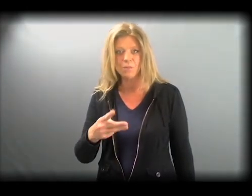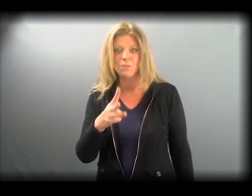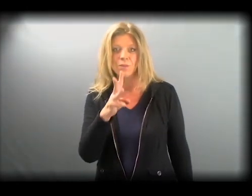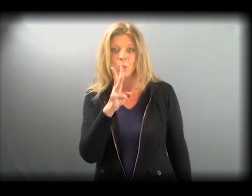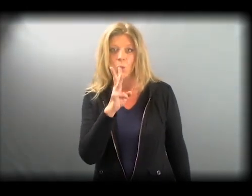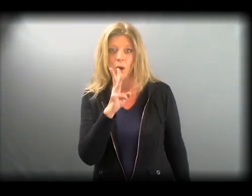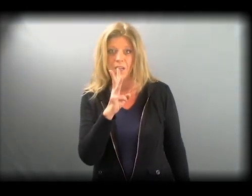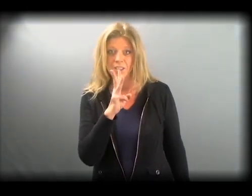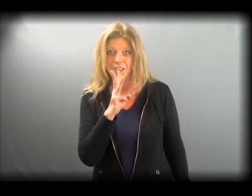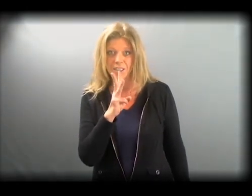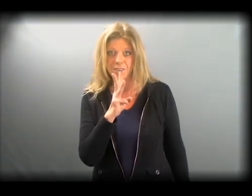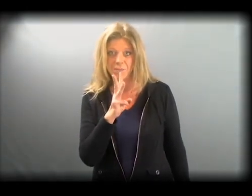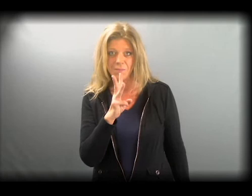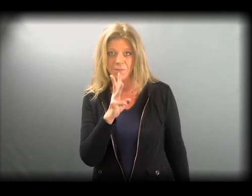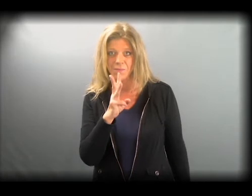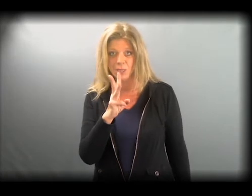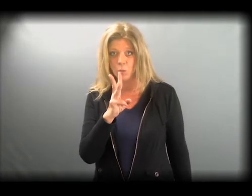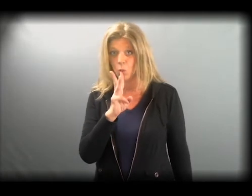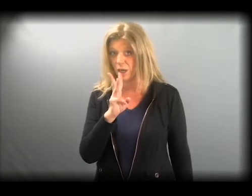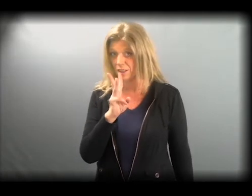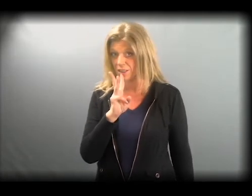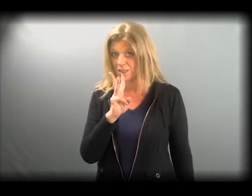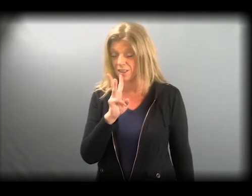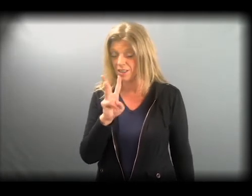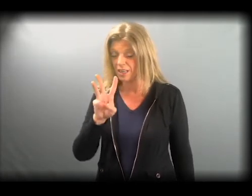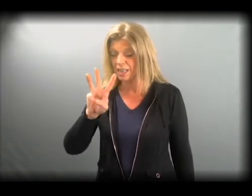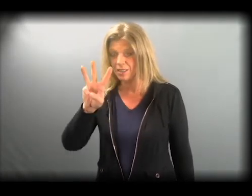WATER